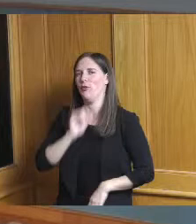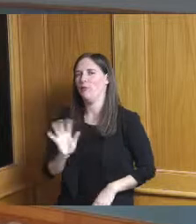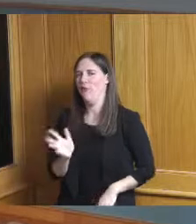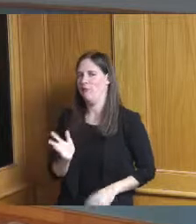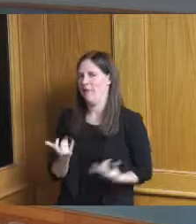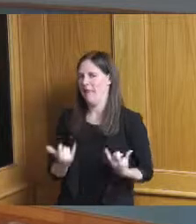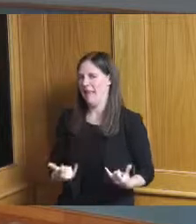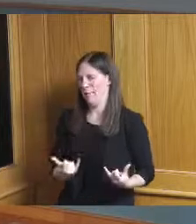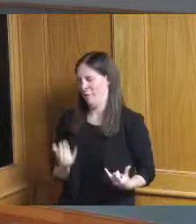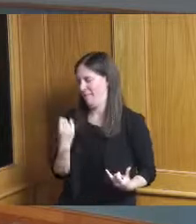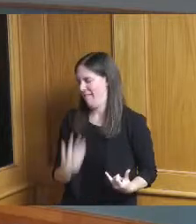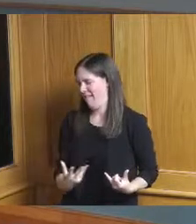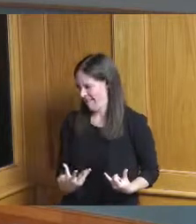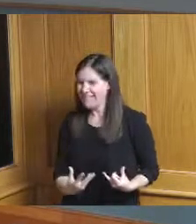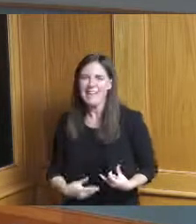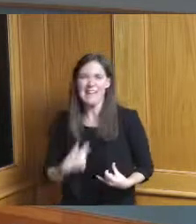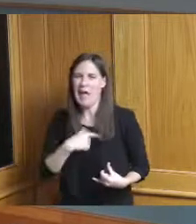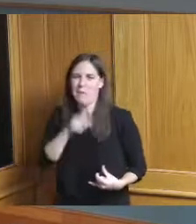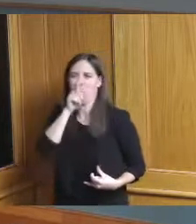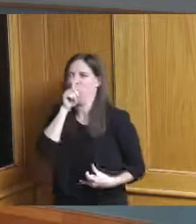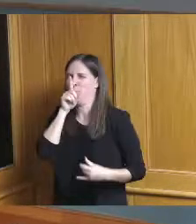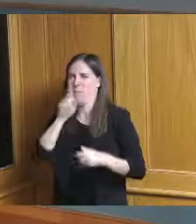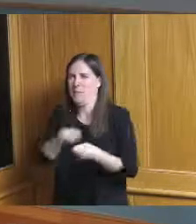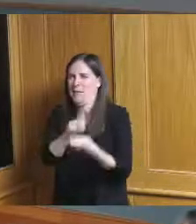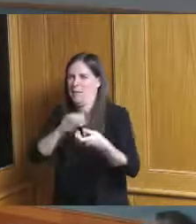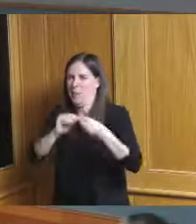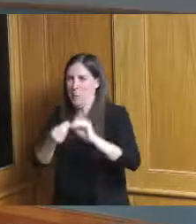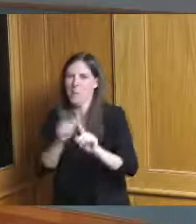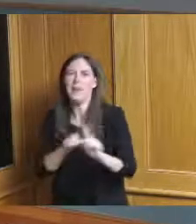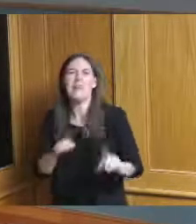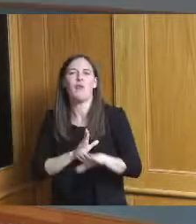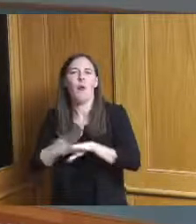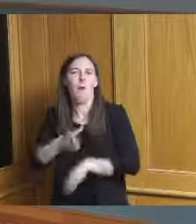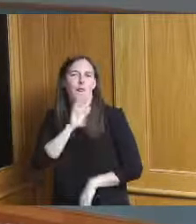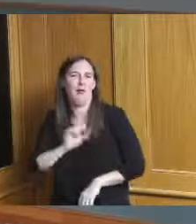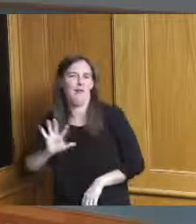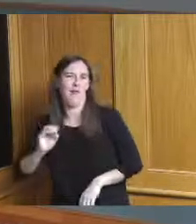I don't want to disclose anything further but anyway looking good Jeff looking good